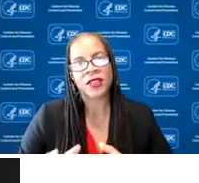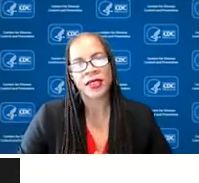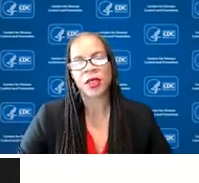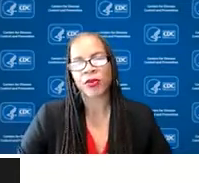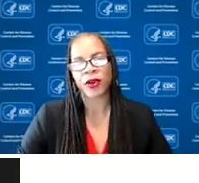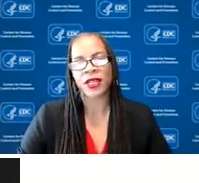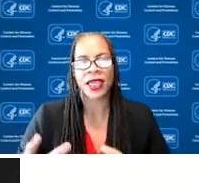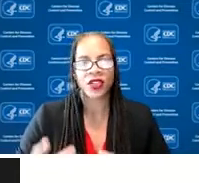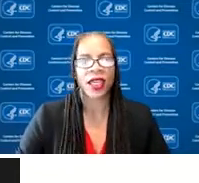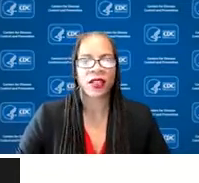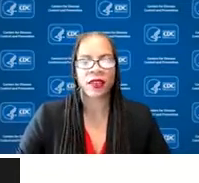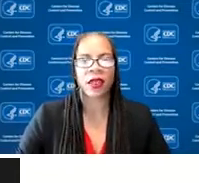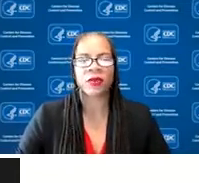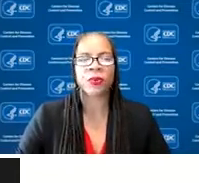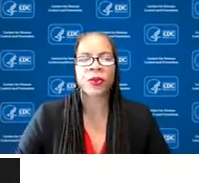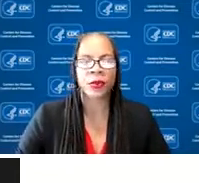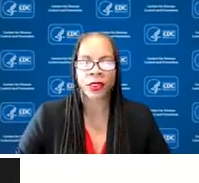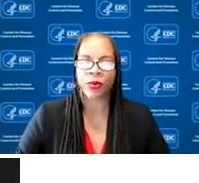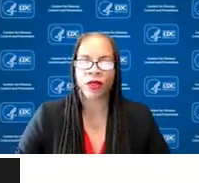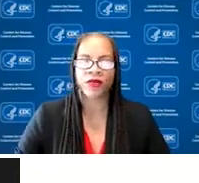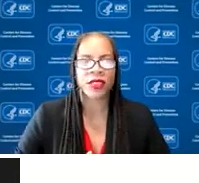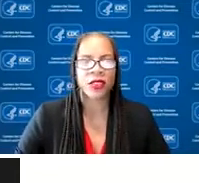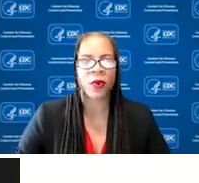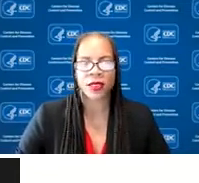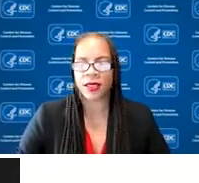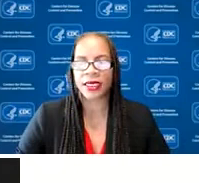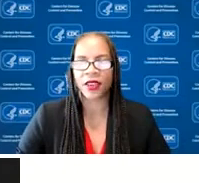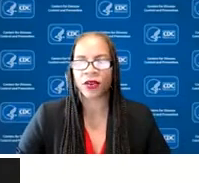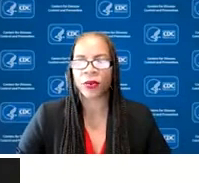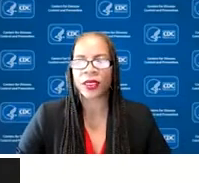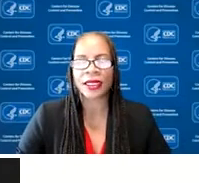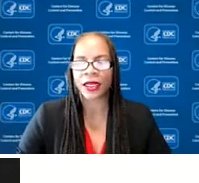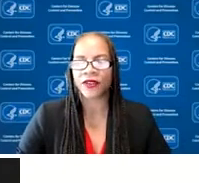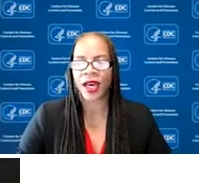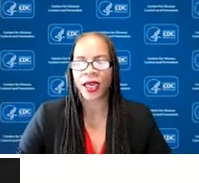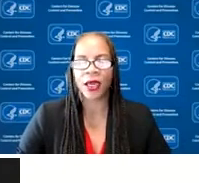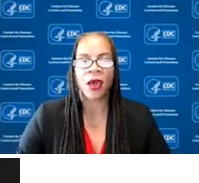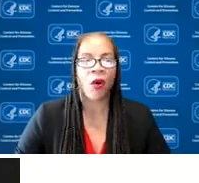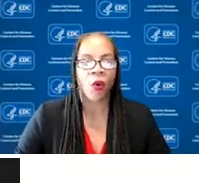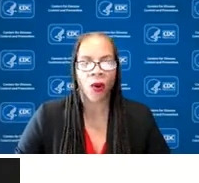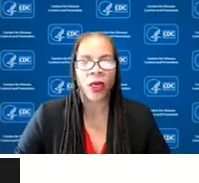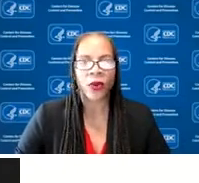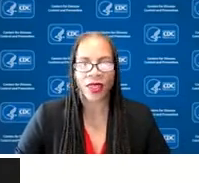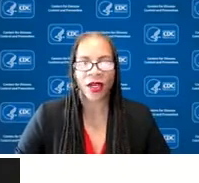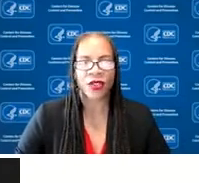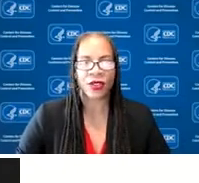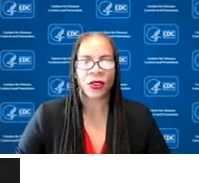that some of the priorities have changed, and I thought it was really, really important for us to work together to really clarify what we were there to do.